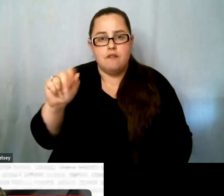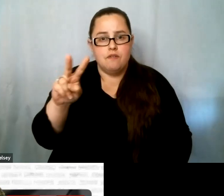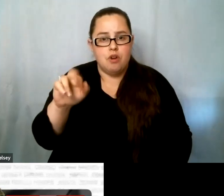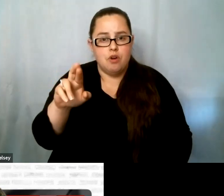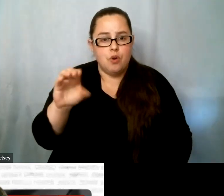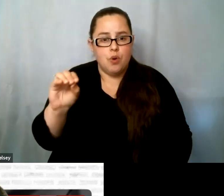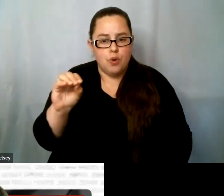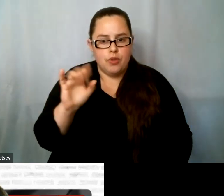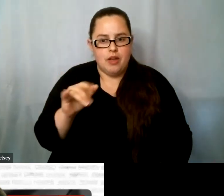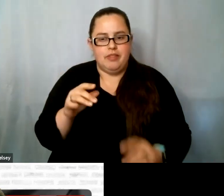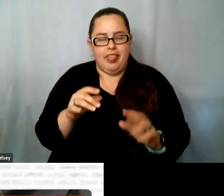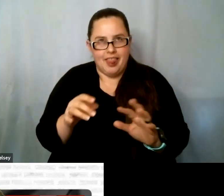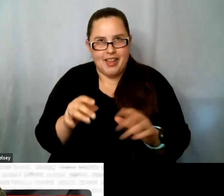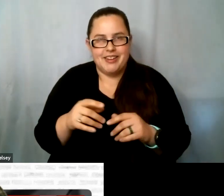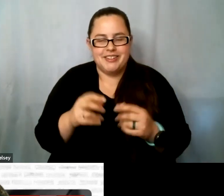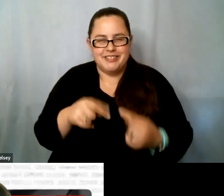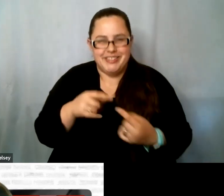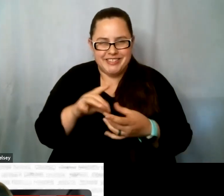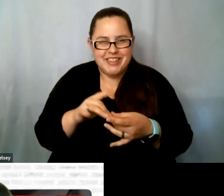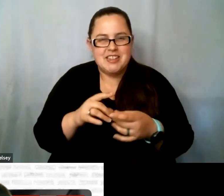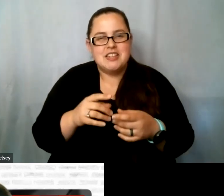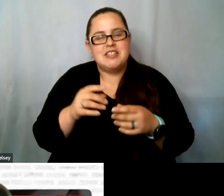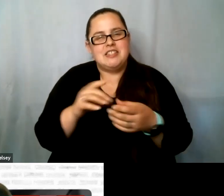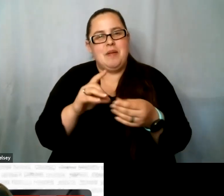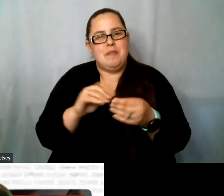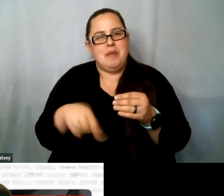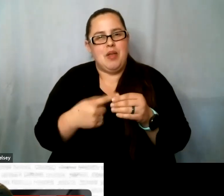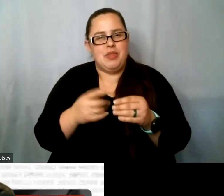today, talking about the history of American Indians and contemporary issues. So please